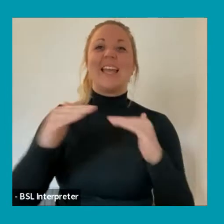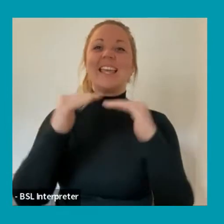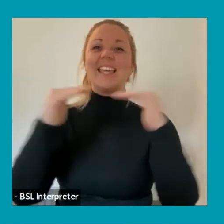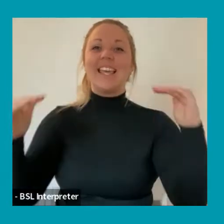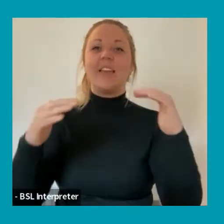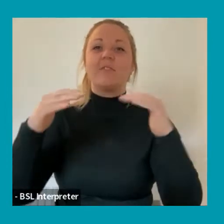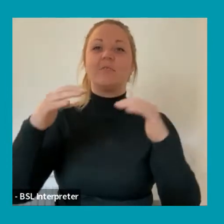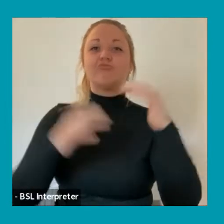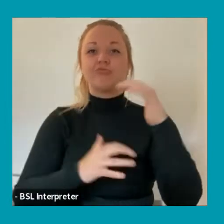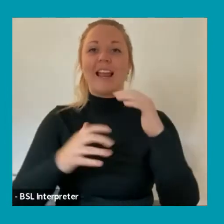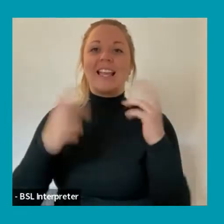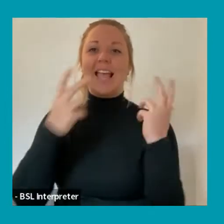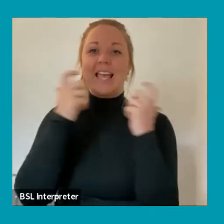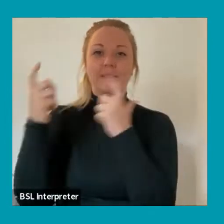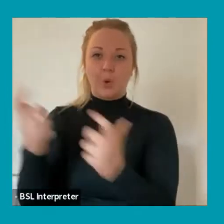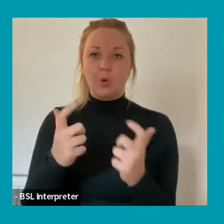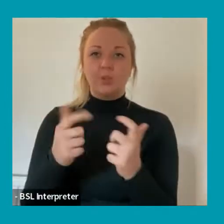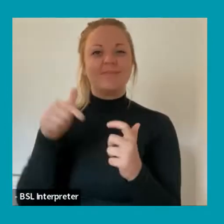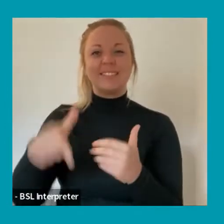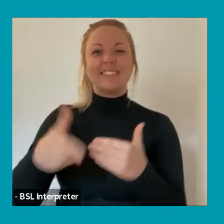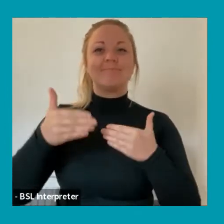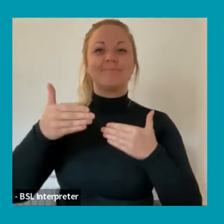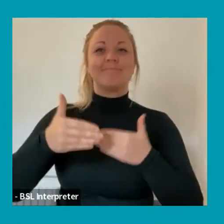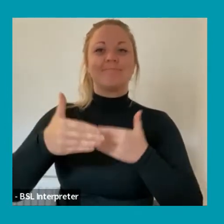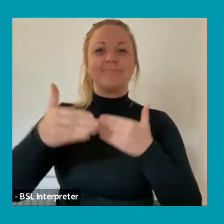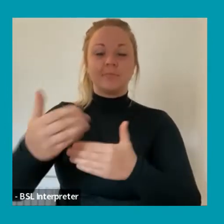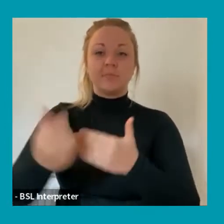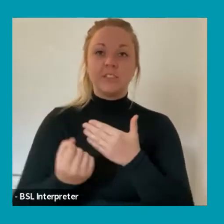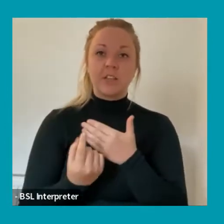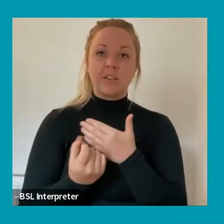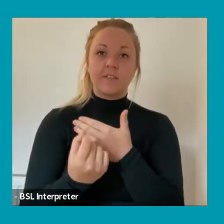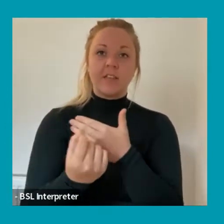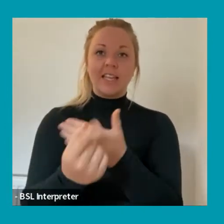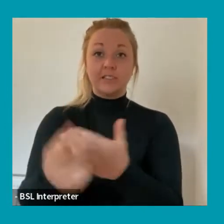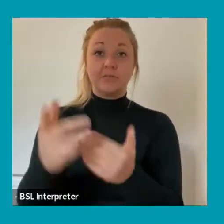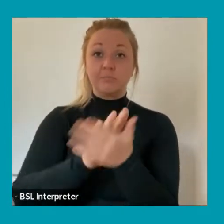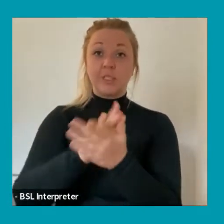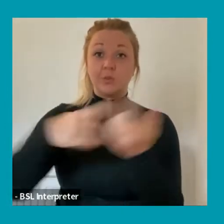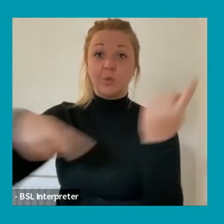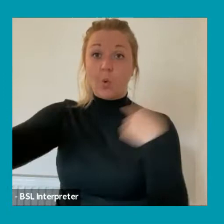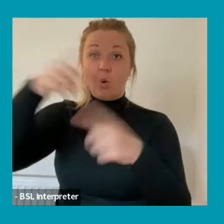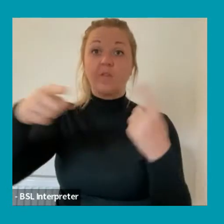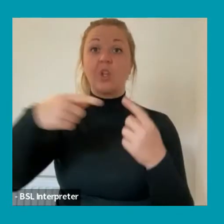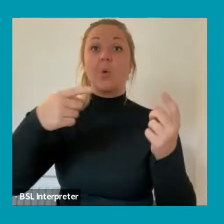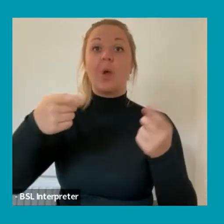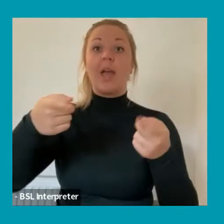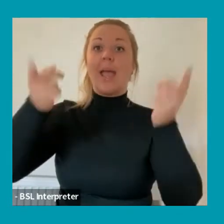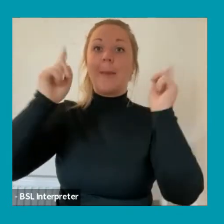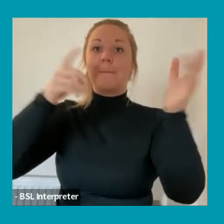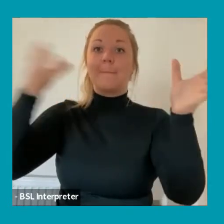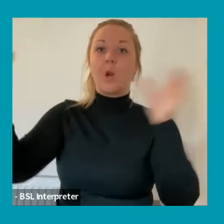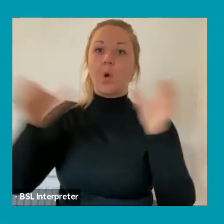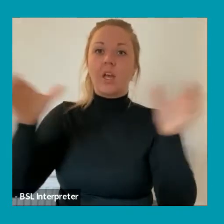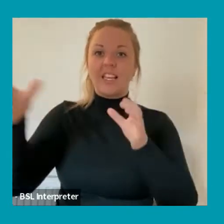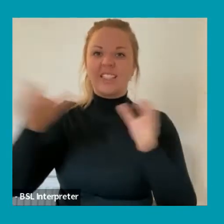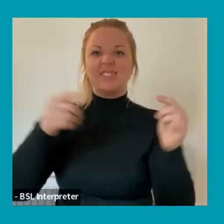This is a series of events we put on for employers. It is not really training. It is not really a workshop.